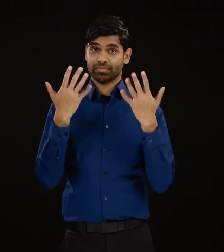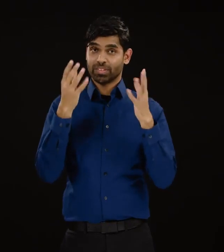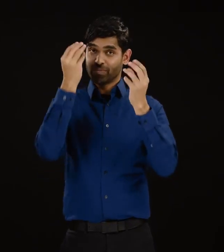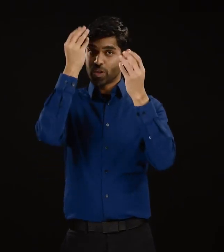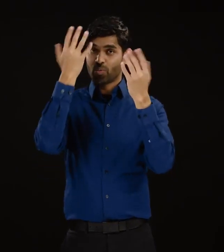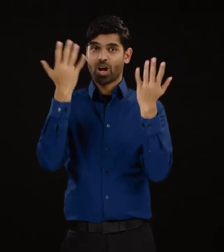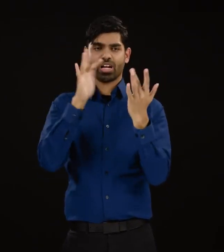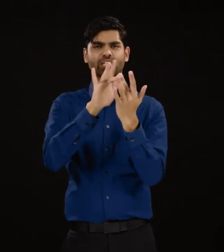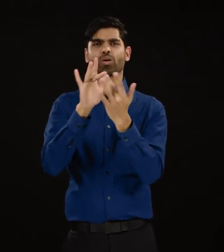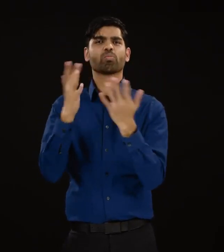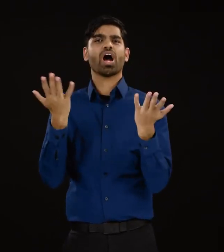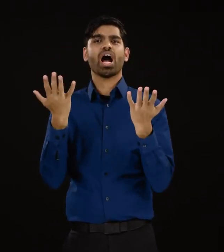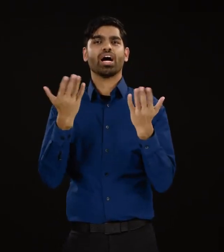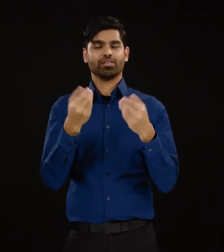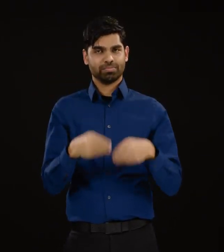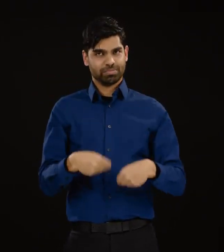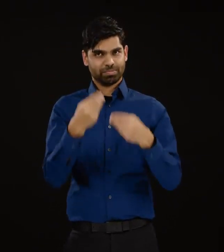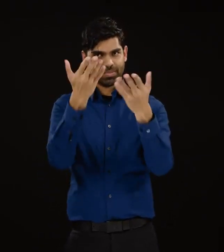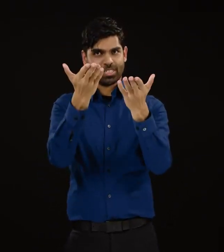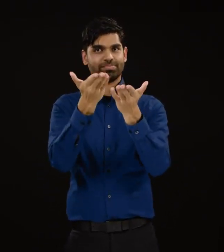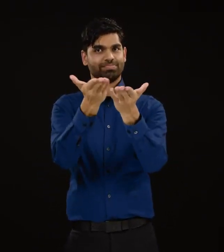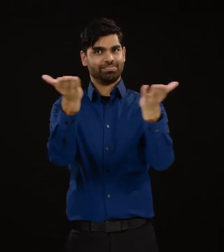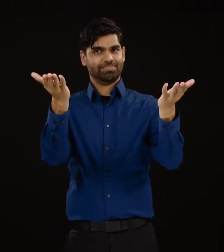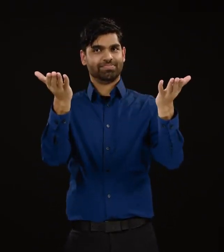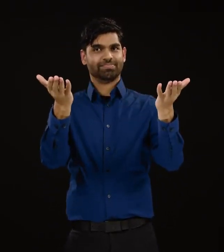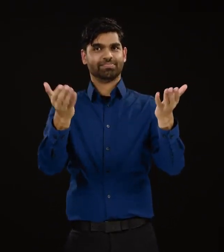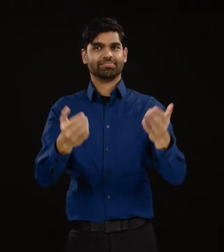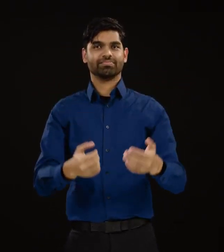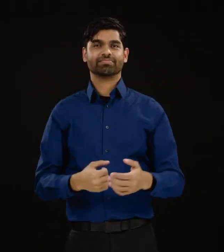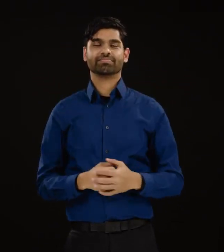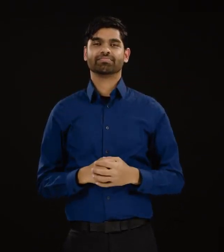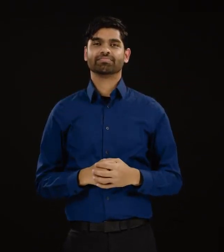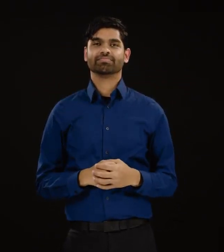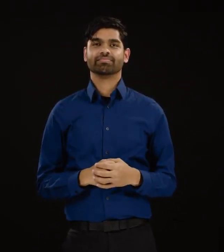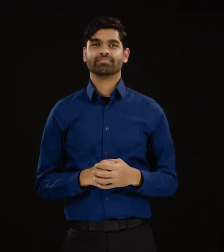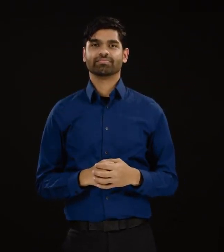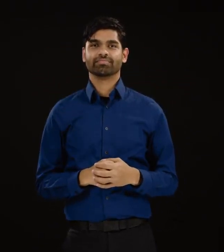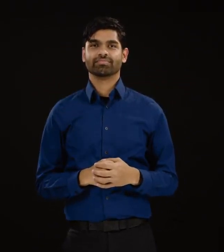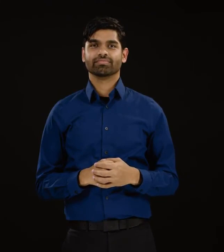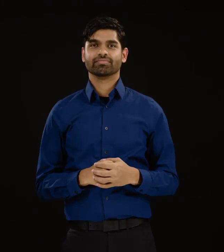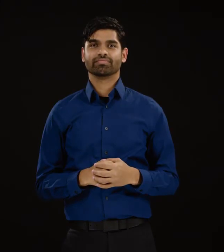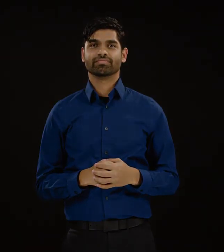Fax: 1-819-994-0218